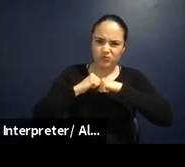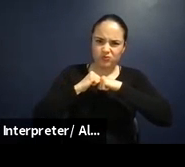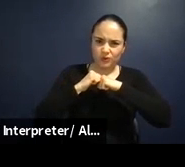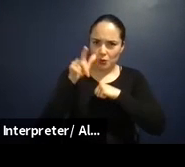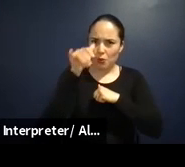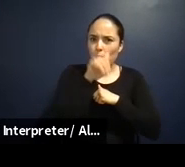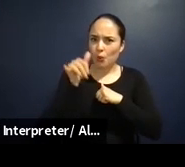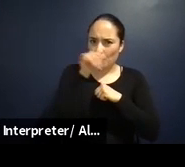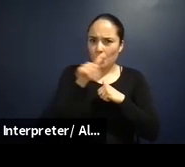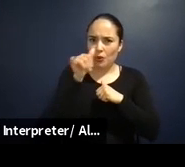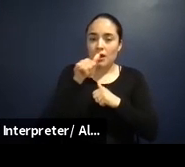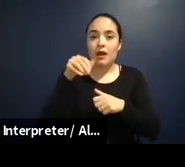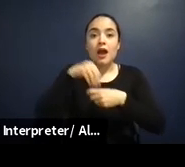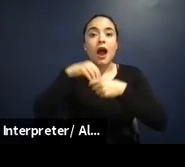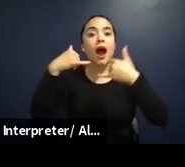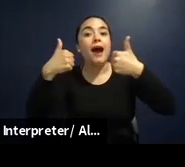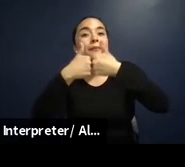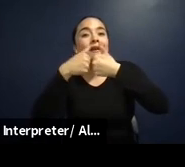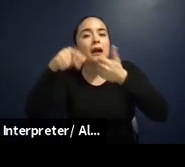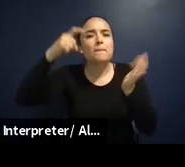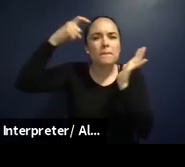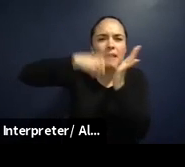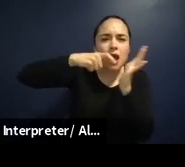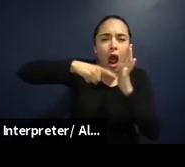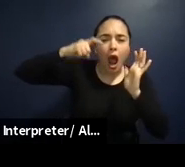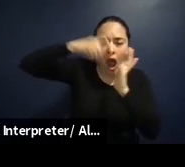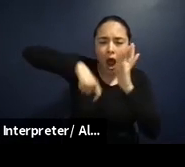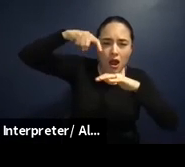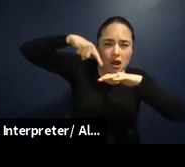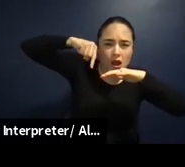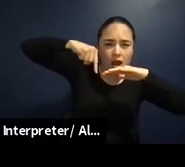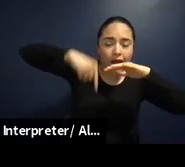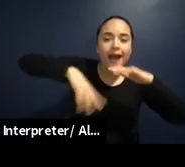diamond ore, and we will get a diamond out of it. So how does that science measure up? [Kim]: That actually